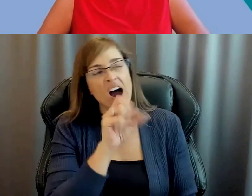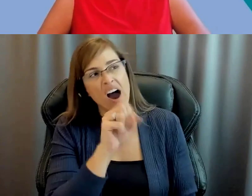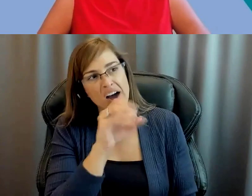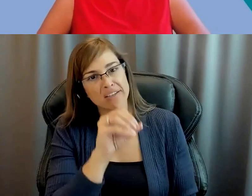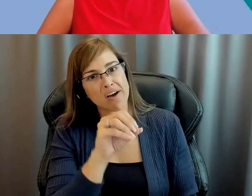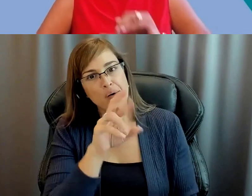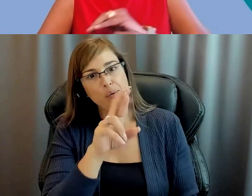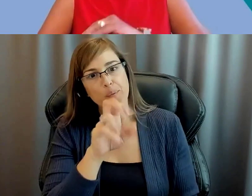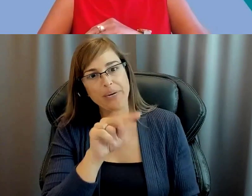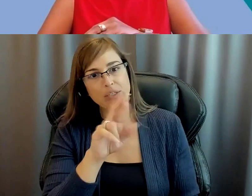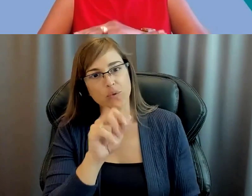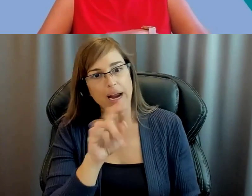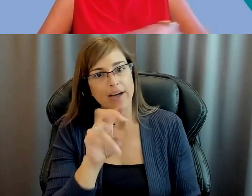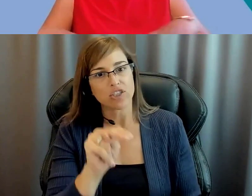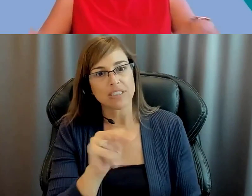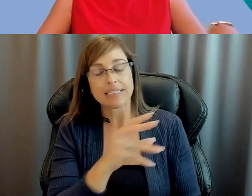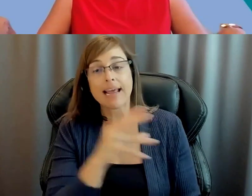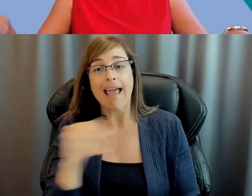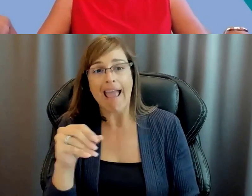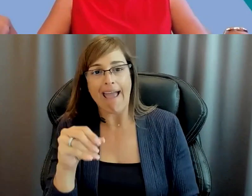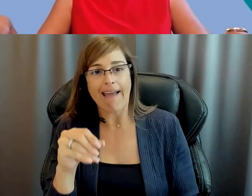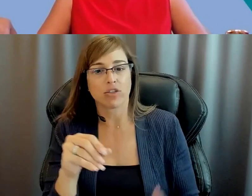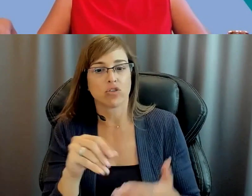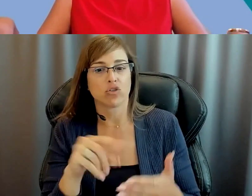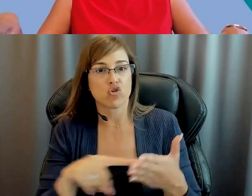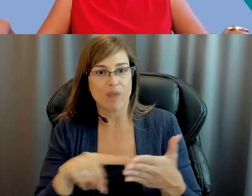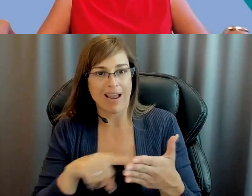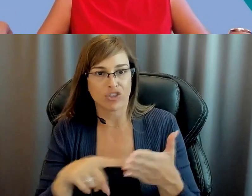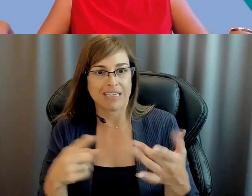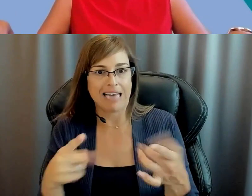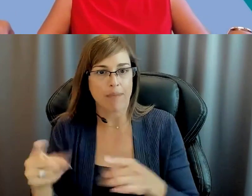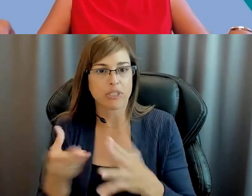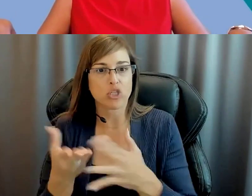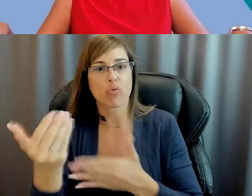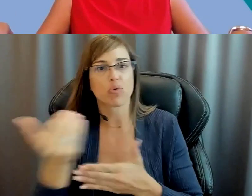happens throughout the process depending on the case.